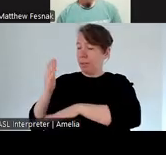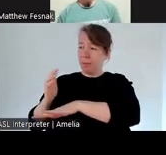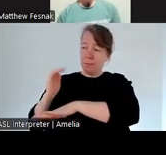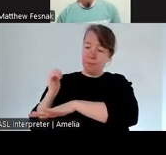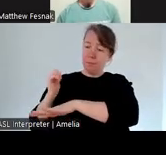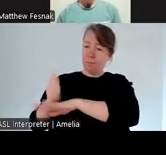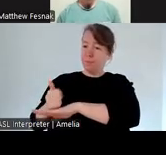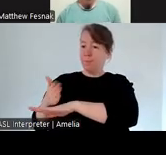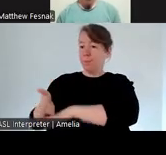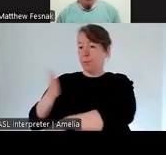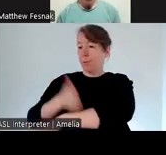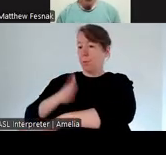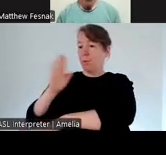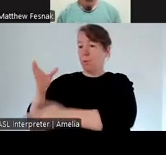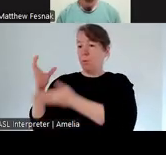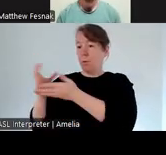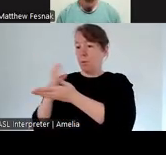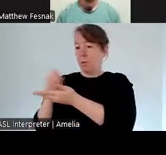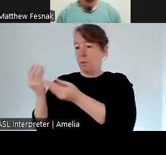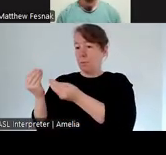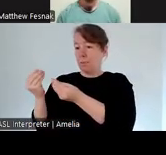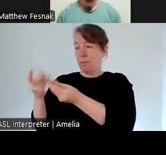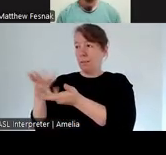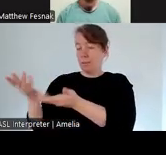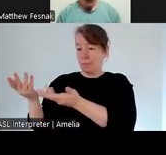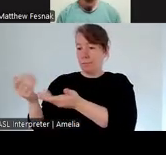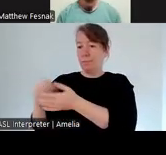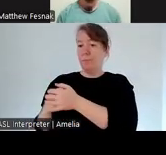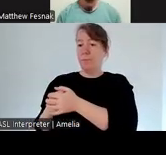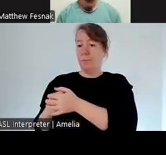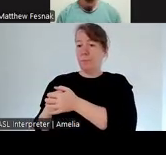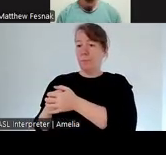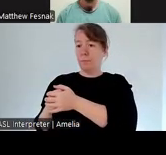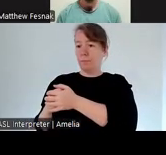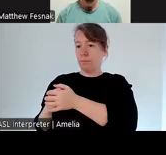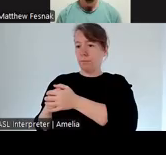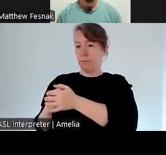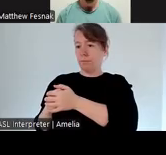Um, and, you know, other, other, you know, um, staff members in the university, um.